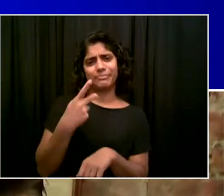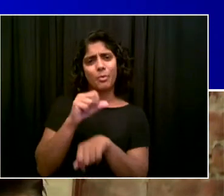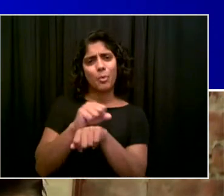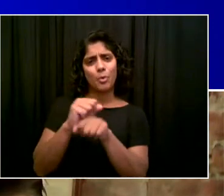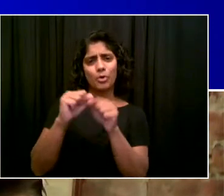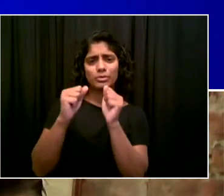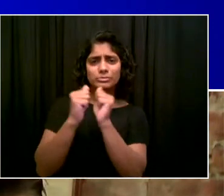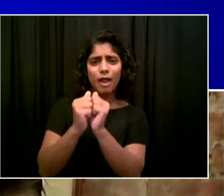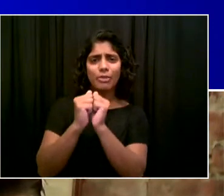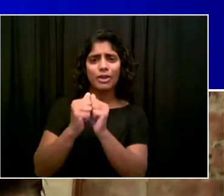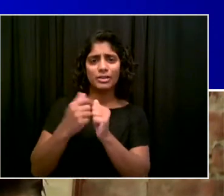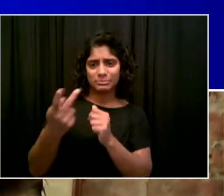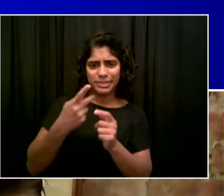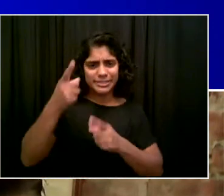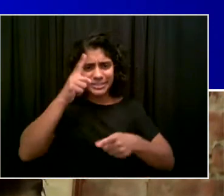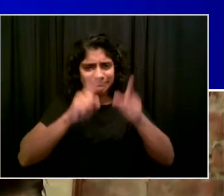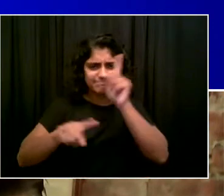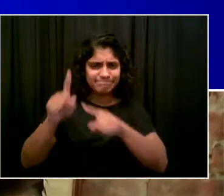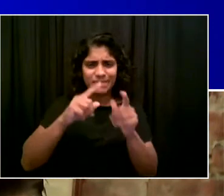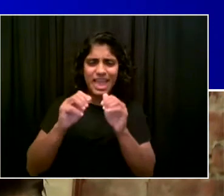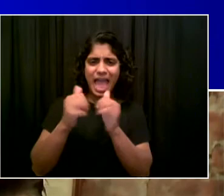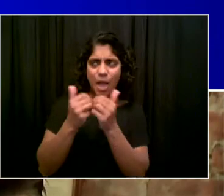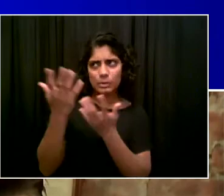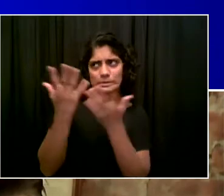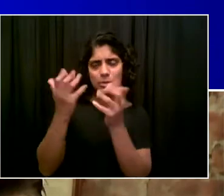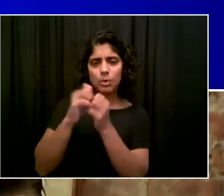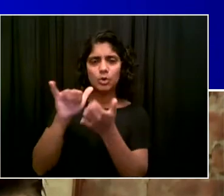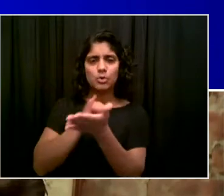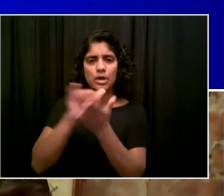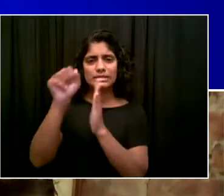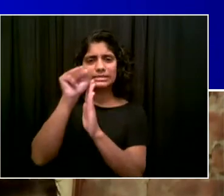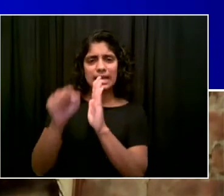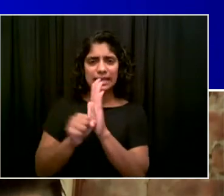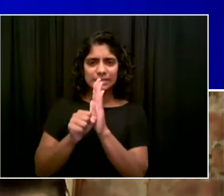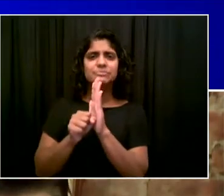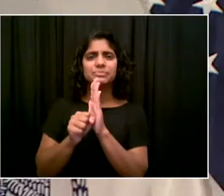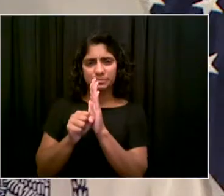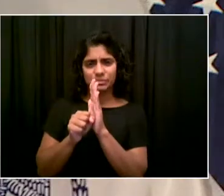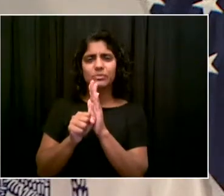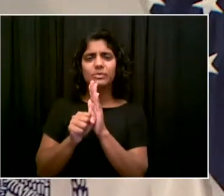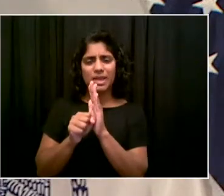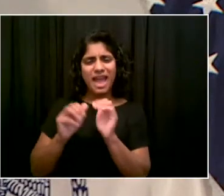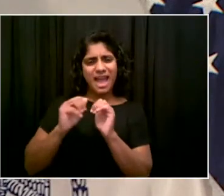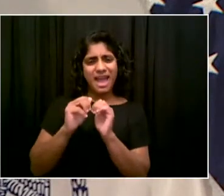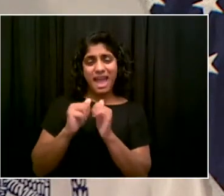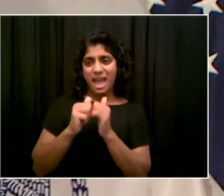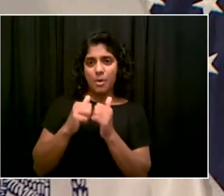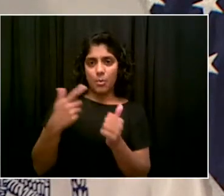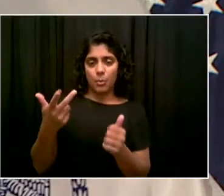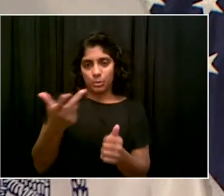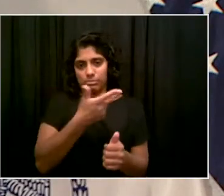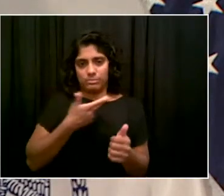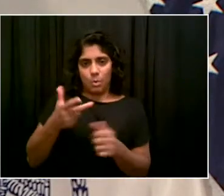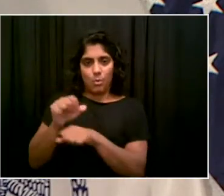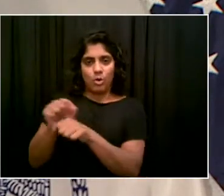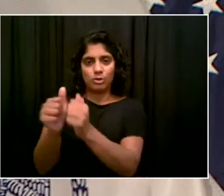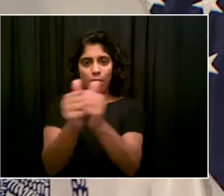THANK YOU ASSEMBLY MEMBER, WERE GOING TO WORK CLOSELY WITH YOU. ALL THE OTHER ENTITIES THAT NEED TO NAME THE MEMBERS OF THIS